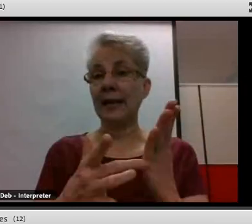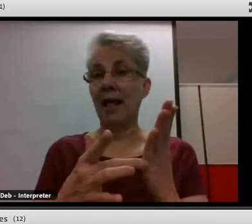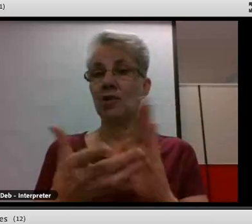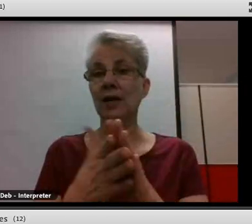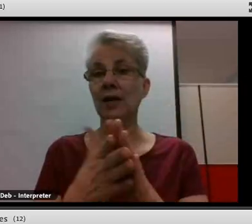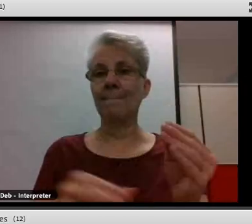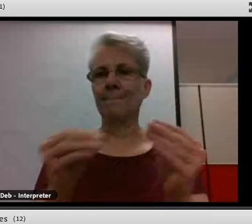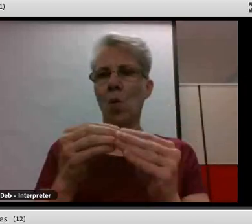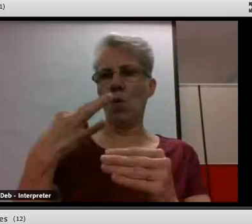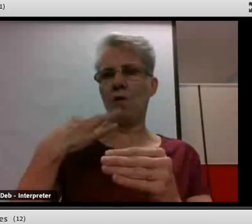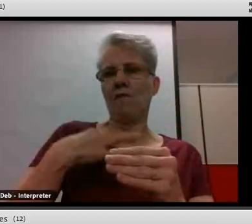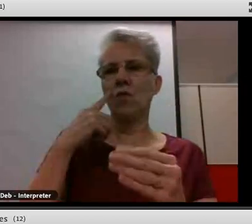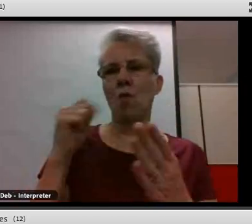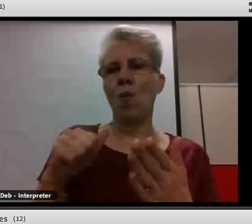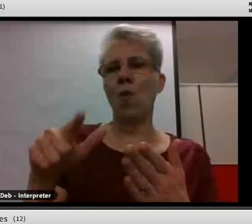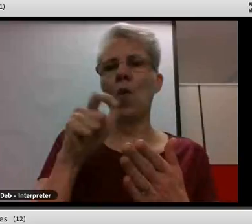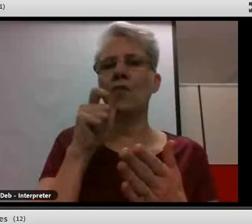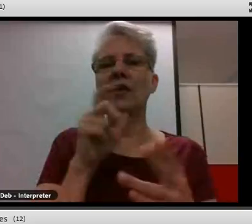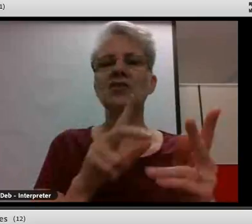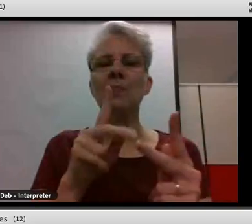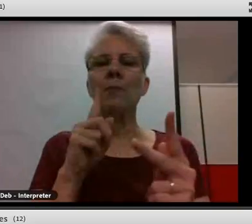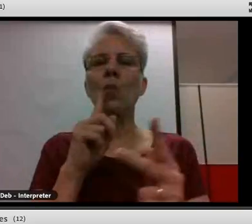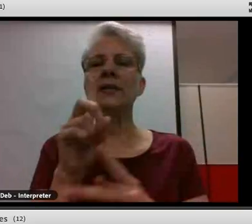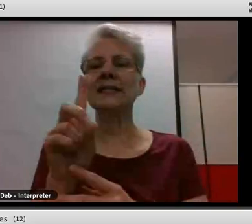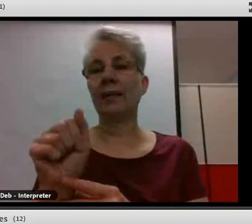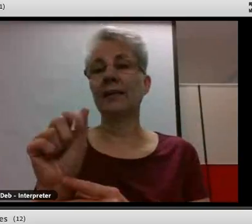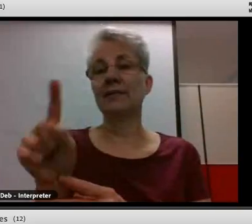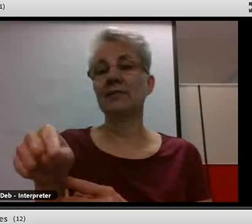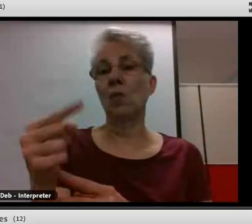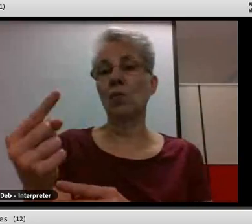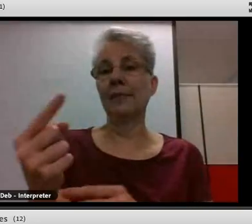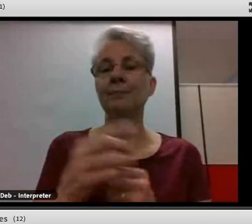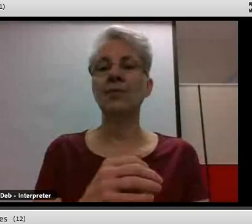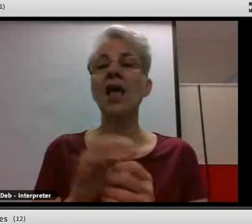Although those do happen, and we'll talk a little bit more about that later.